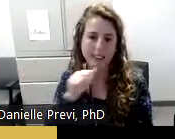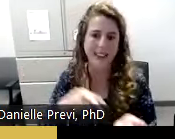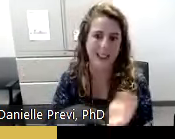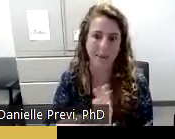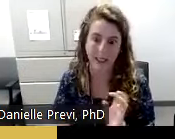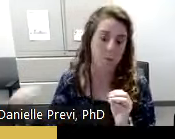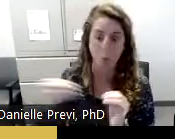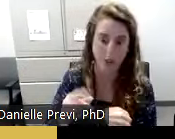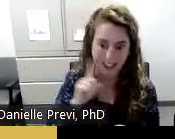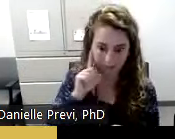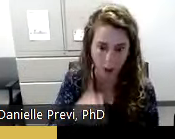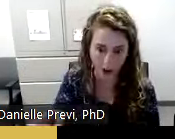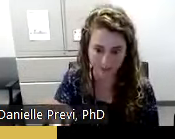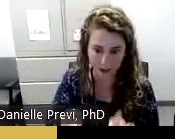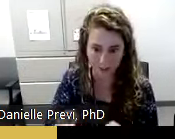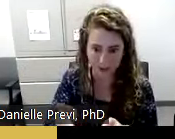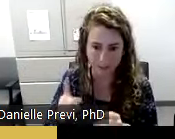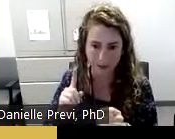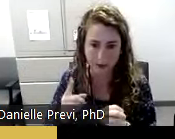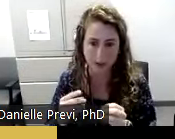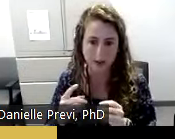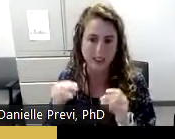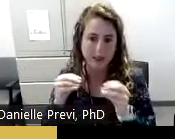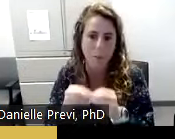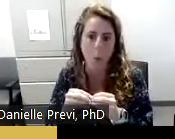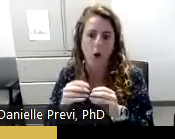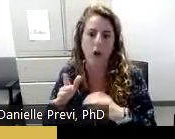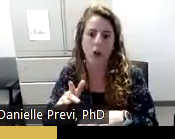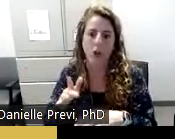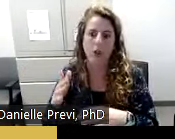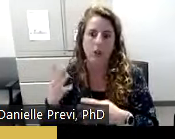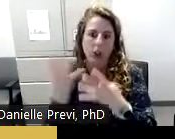babies who are identified. That doesn't mean that more deaf and hard of hearing children